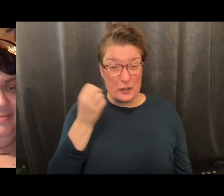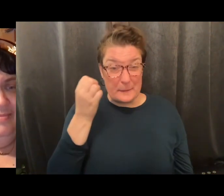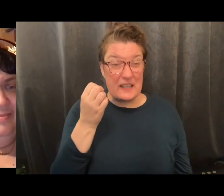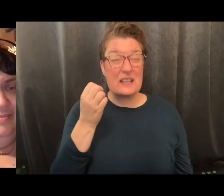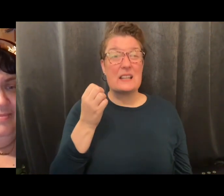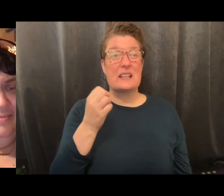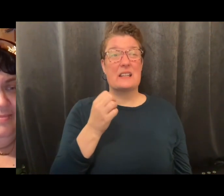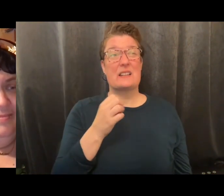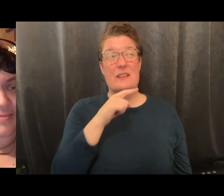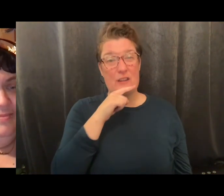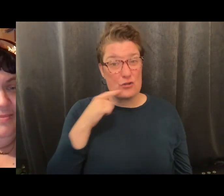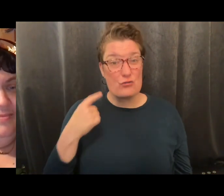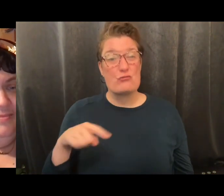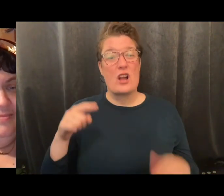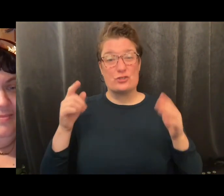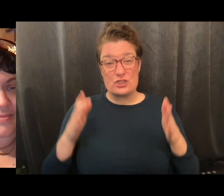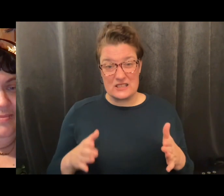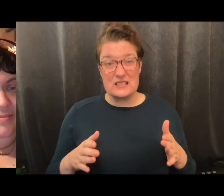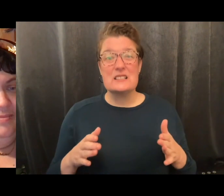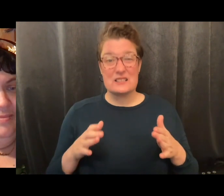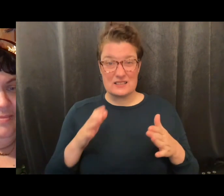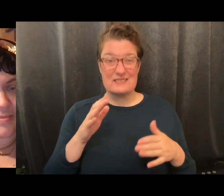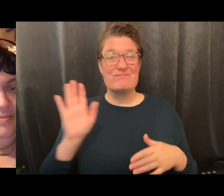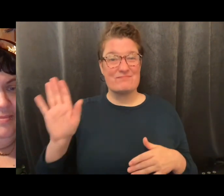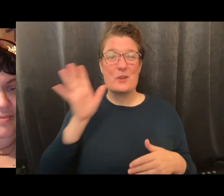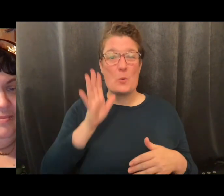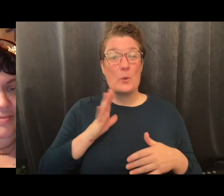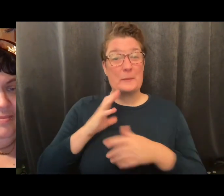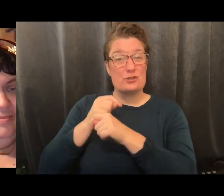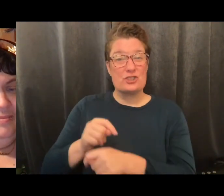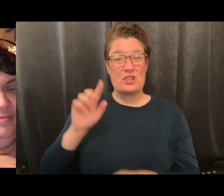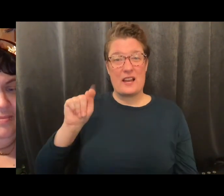women's tradition of tkhines, these spontaneous prayers and